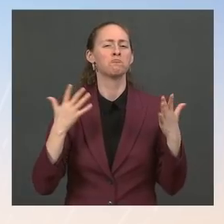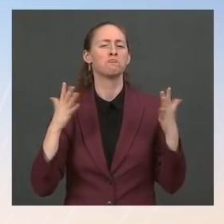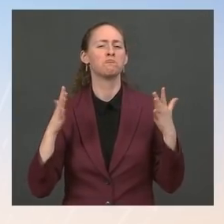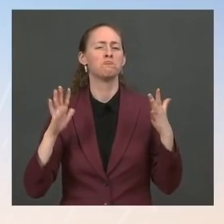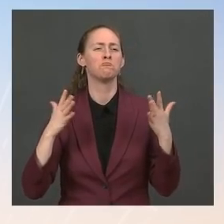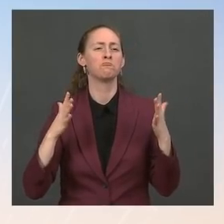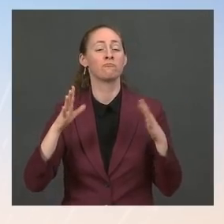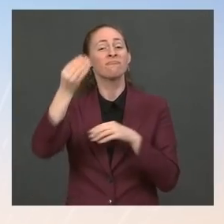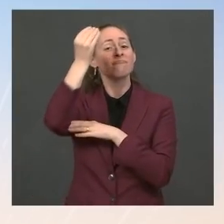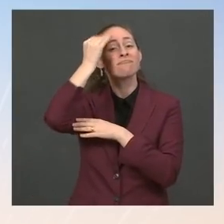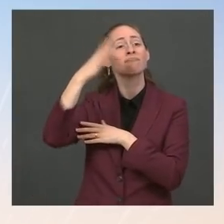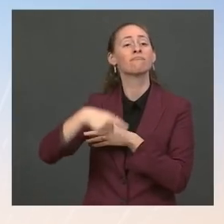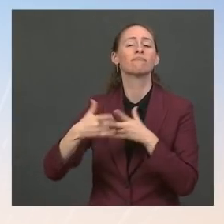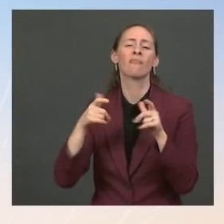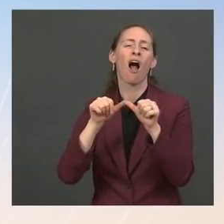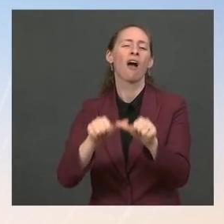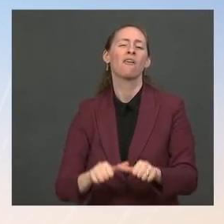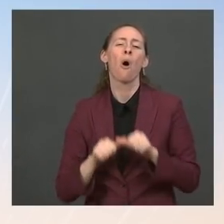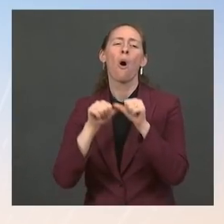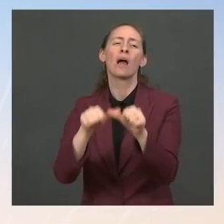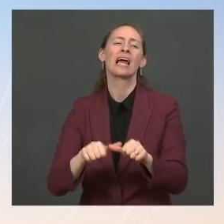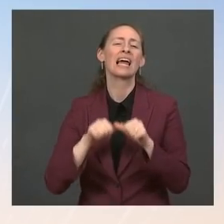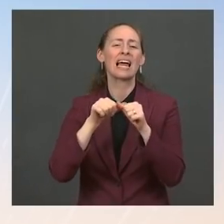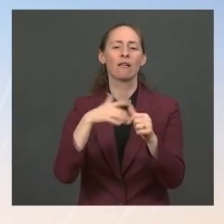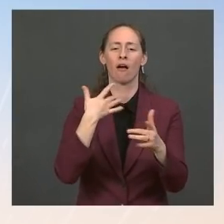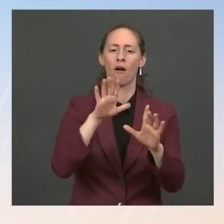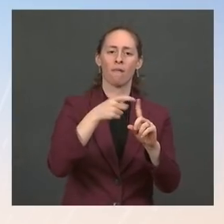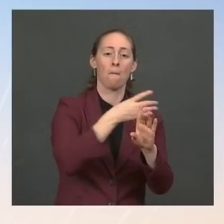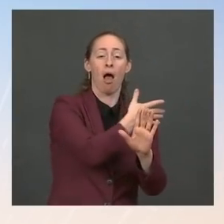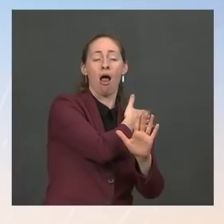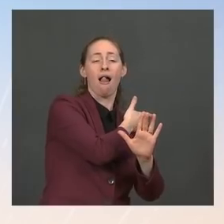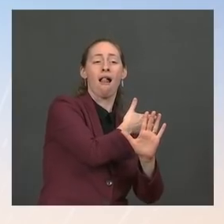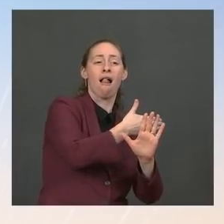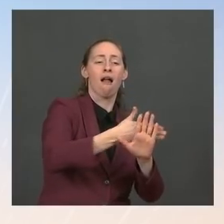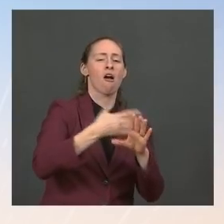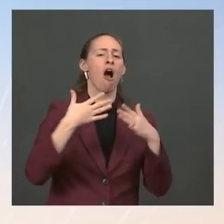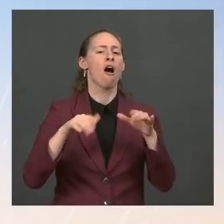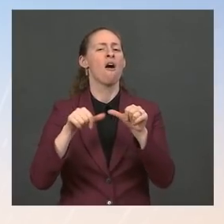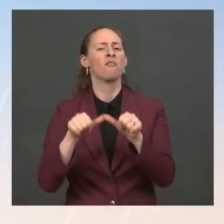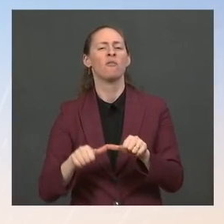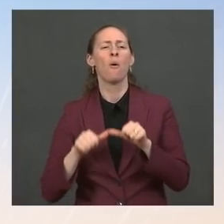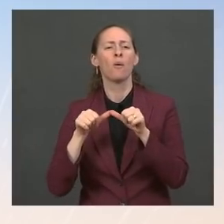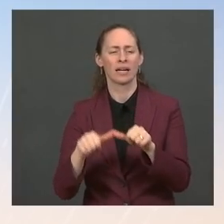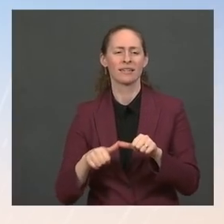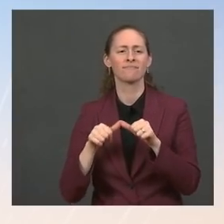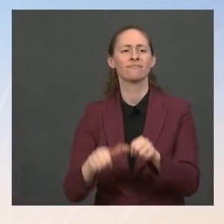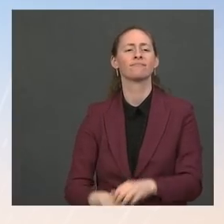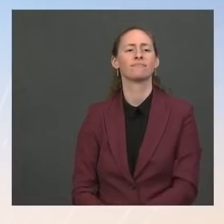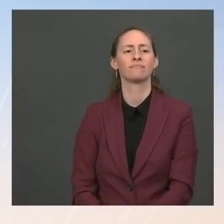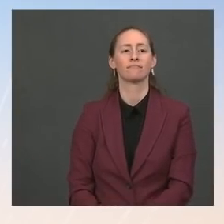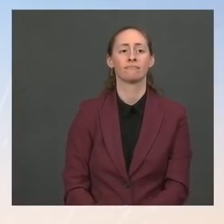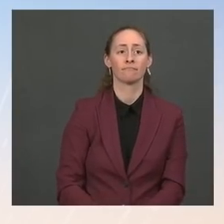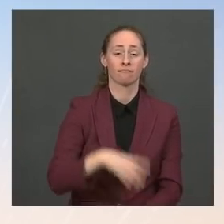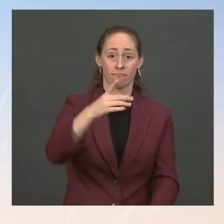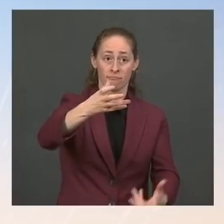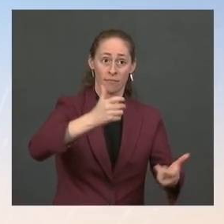given that we believe intense competition requires that. And I wouldn't see this as an -- I wouldn't set the expectation,